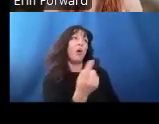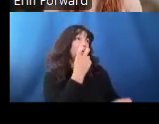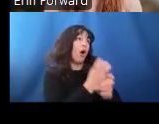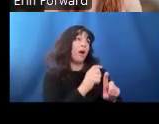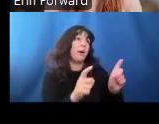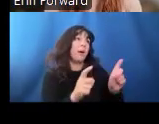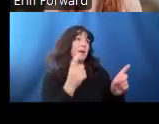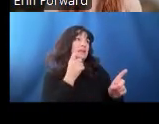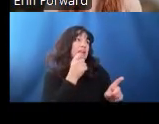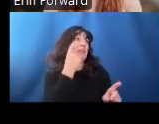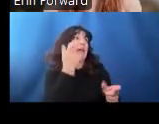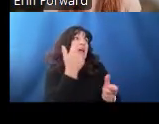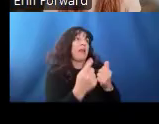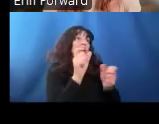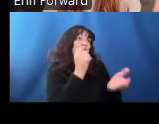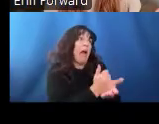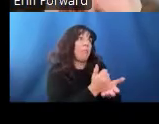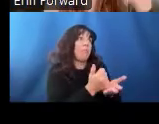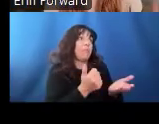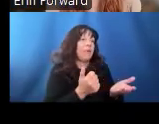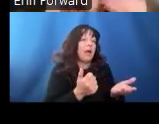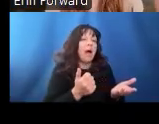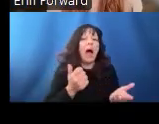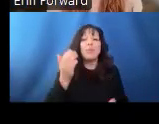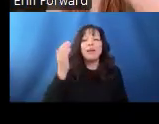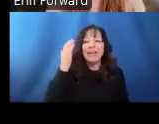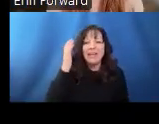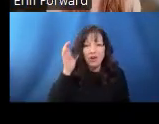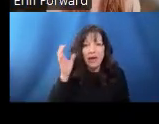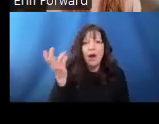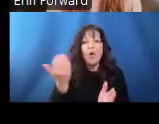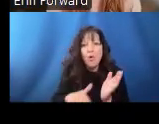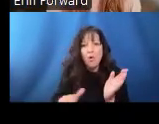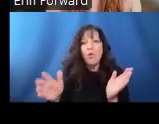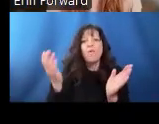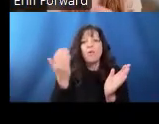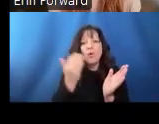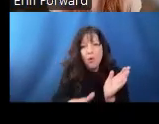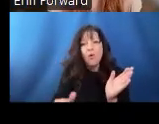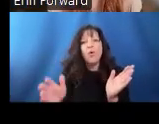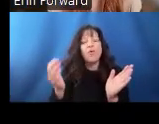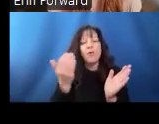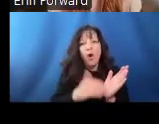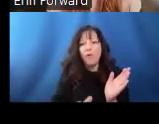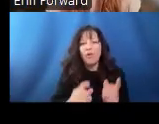anybody could help us. I want to hear that over and over and over and over again, and to the point where they wouldn't even bring